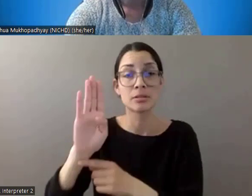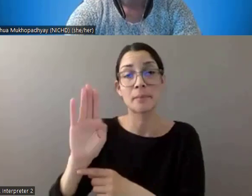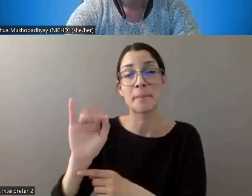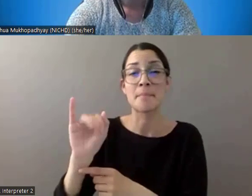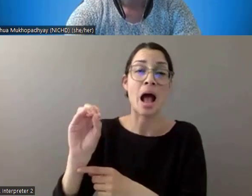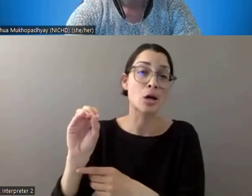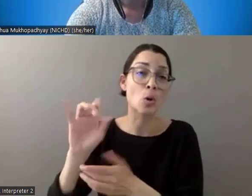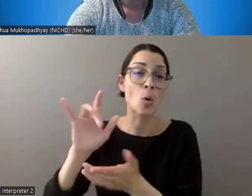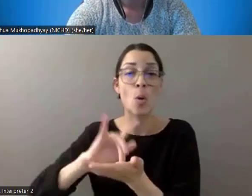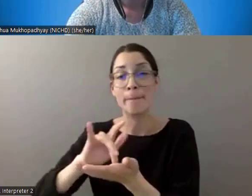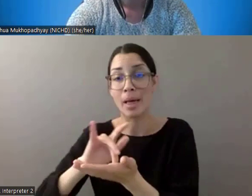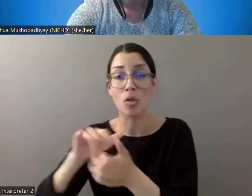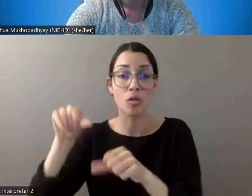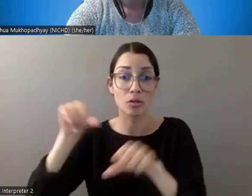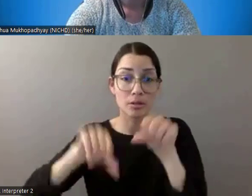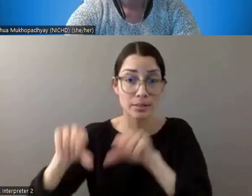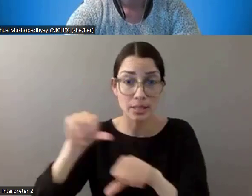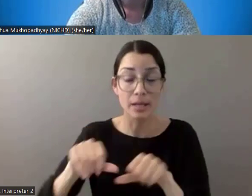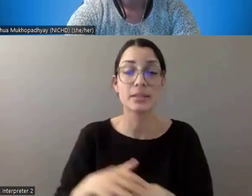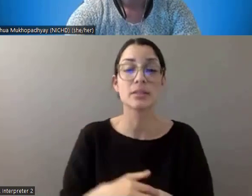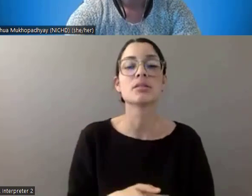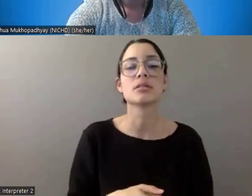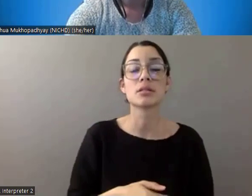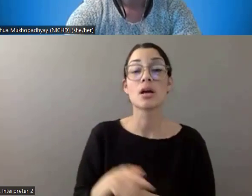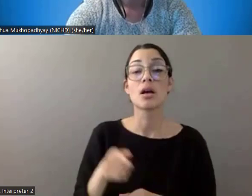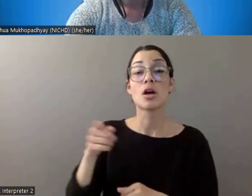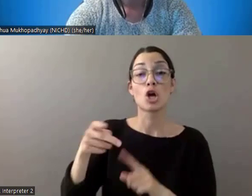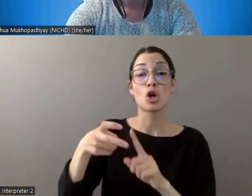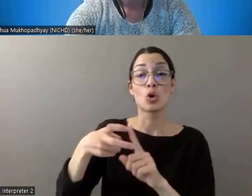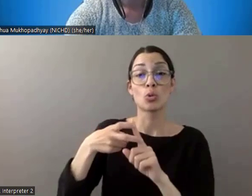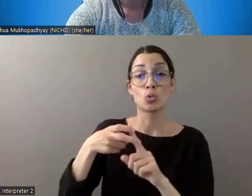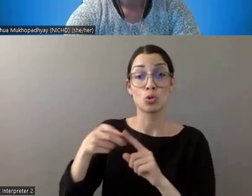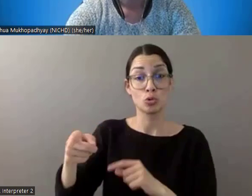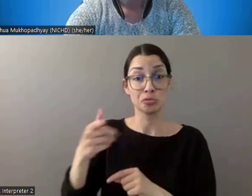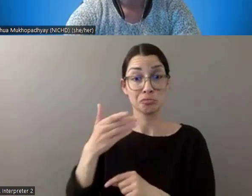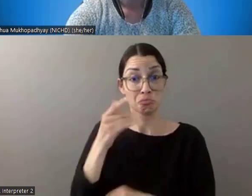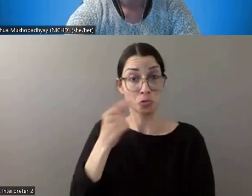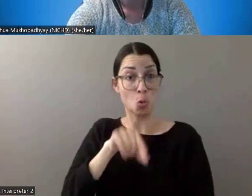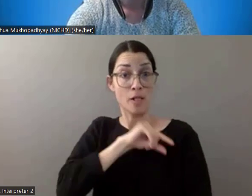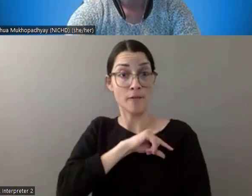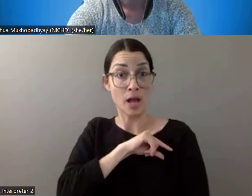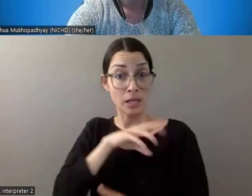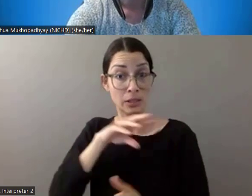Finally, in terms of environment, the key consideration include institutional support,